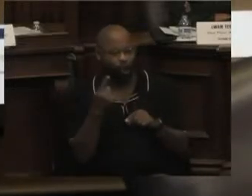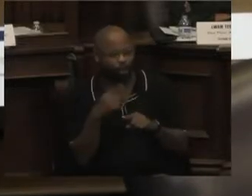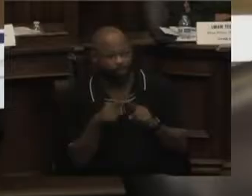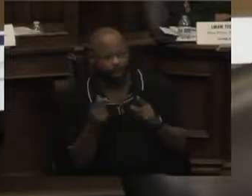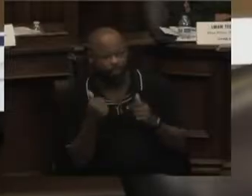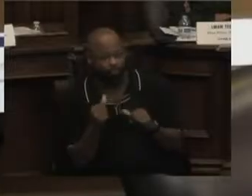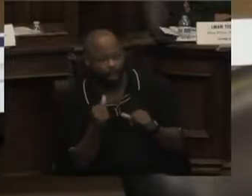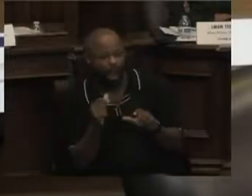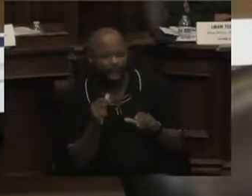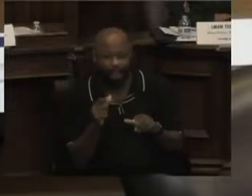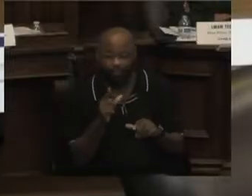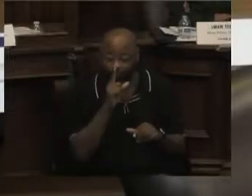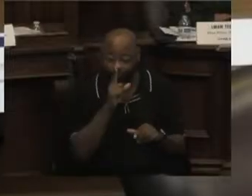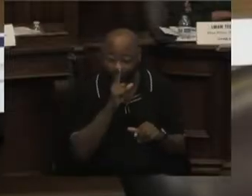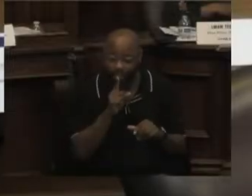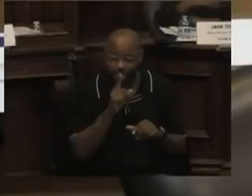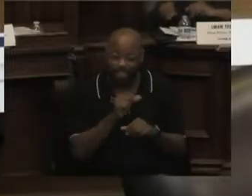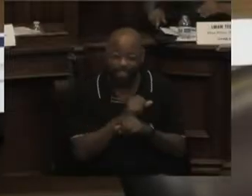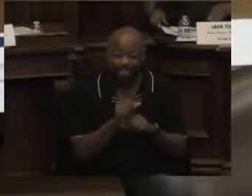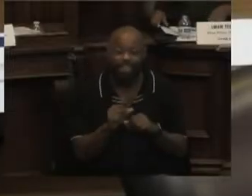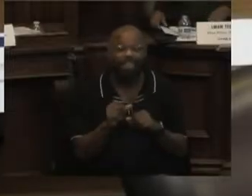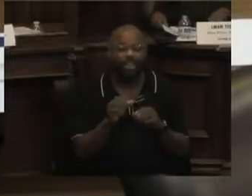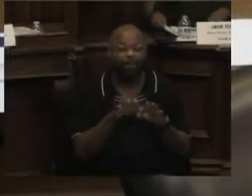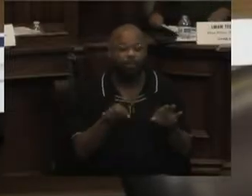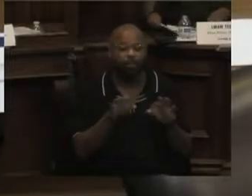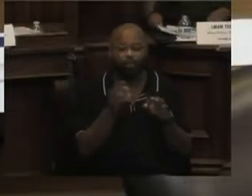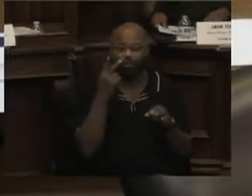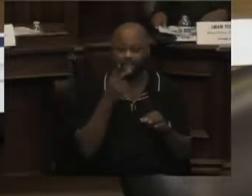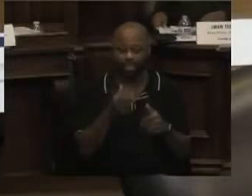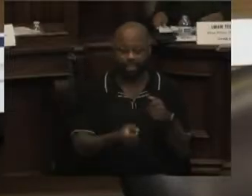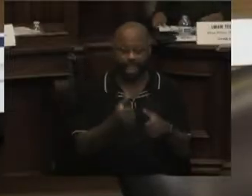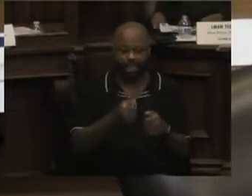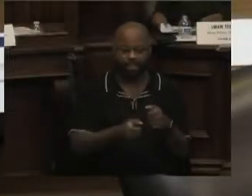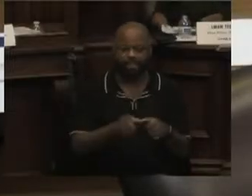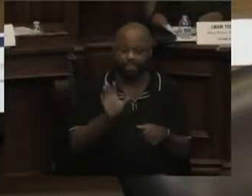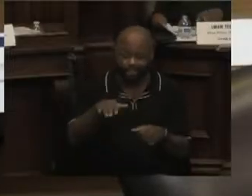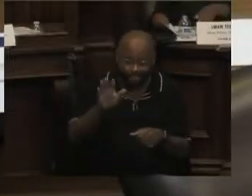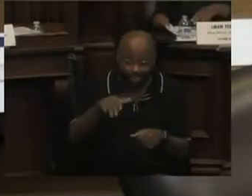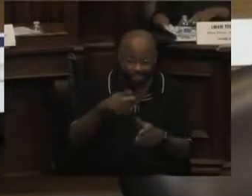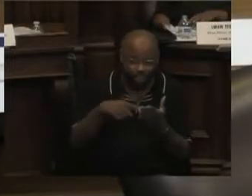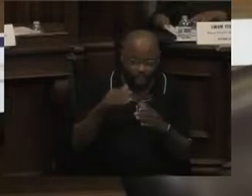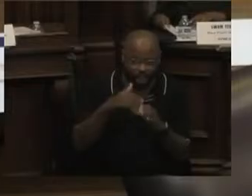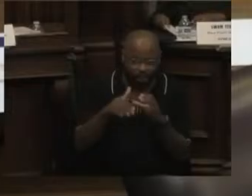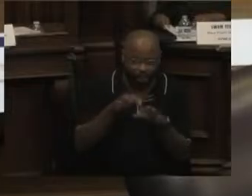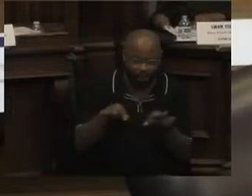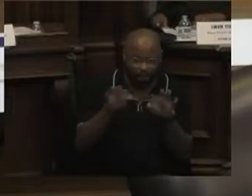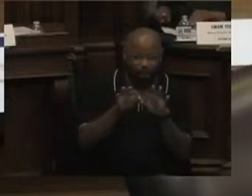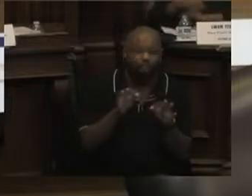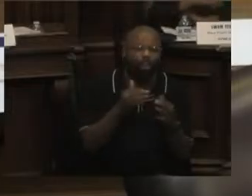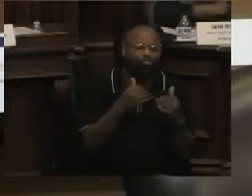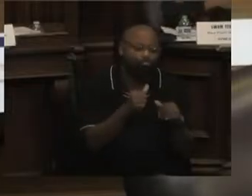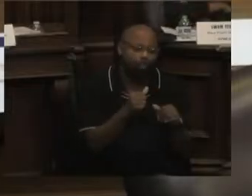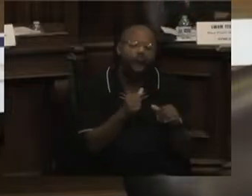The other thing I try to do, but I can't do it always. But if there's something that's really, really important,